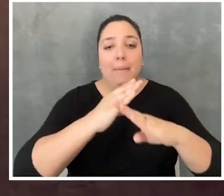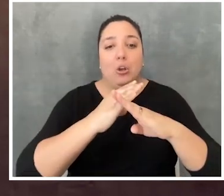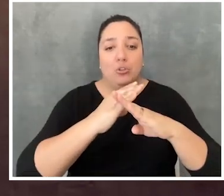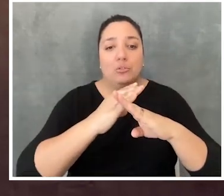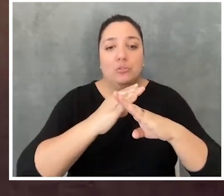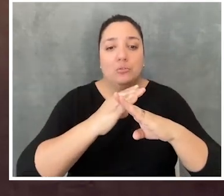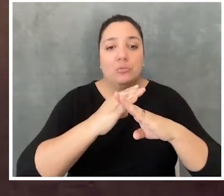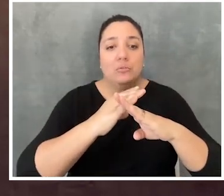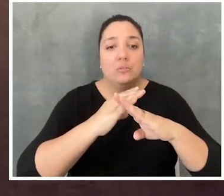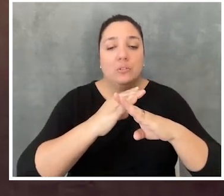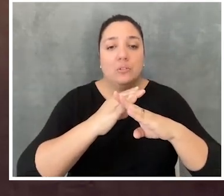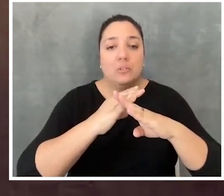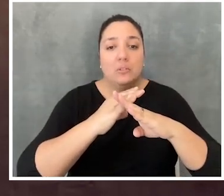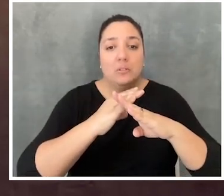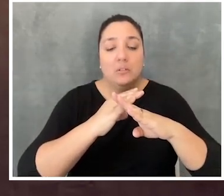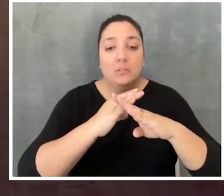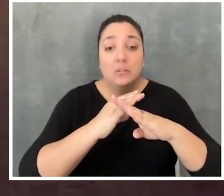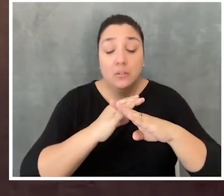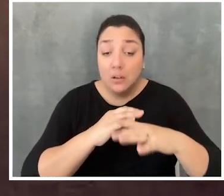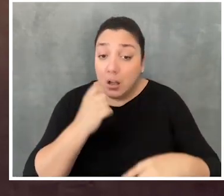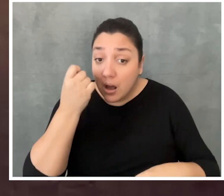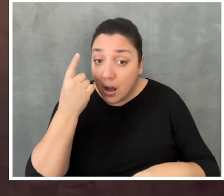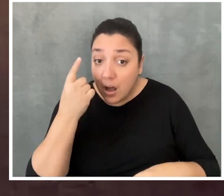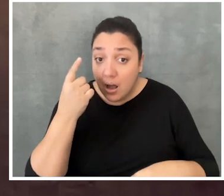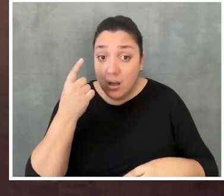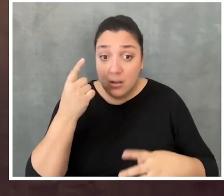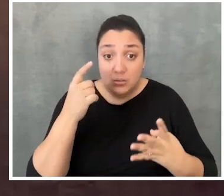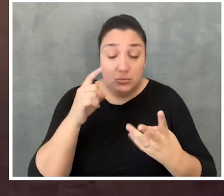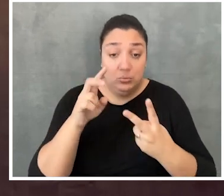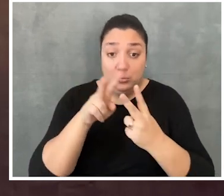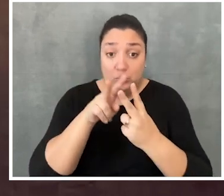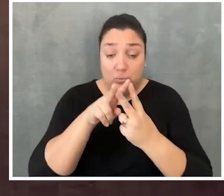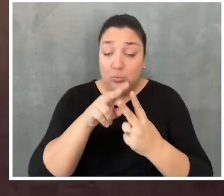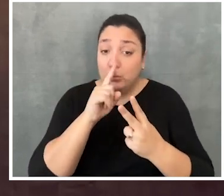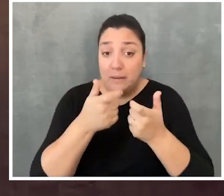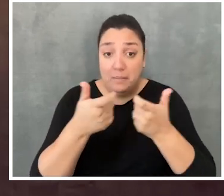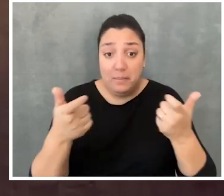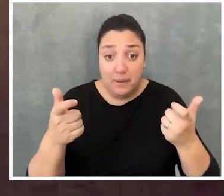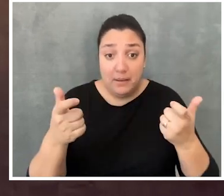And of course those two are just huge, huge topics, but talk a little bit about the work